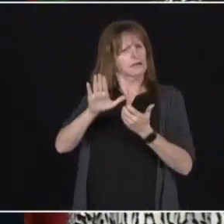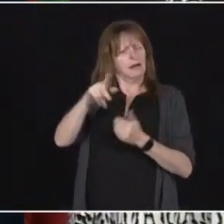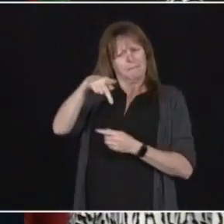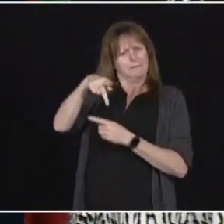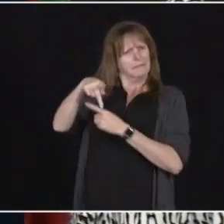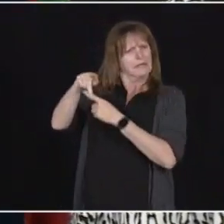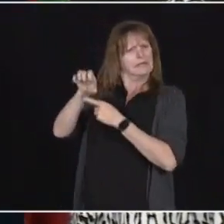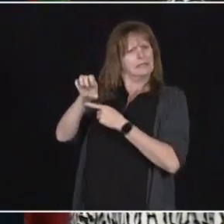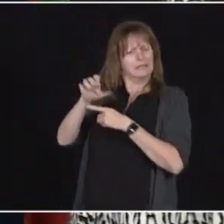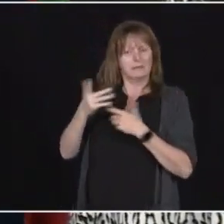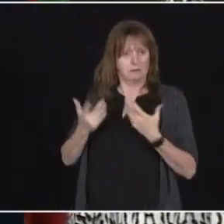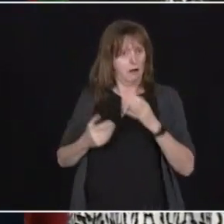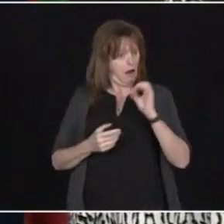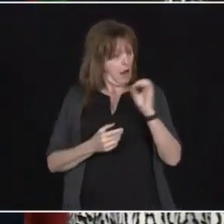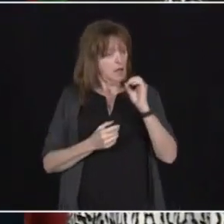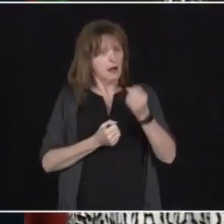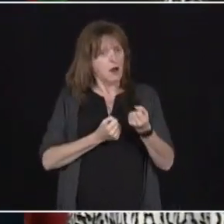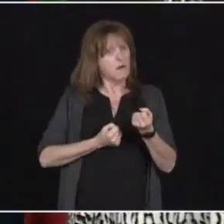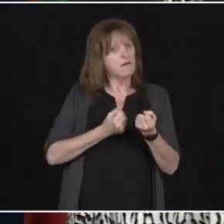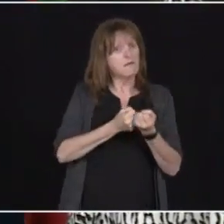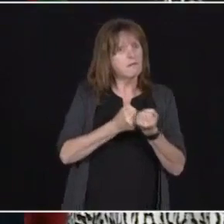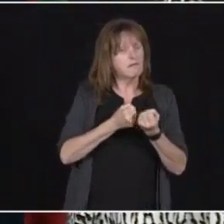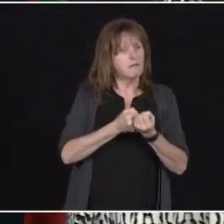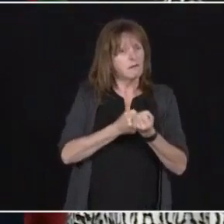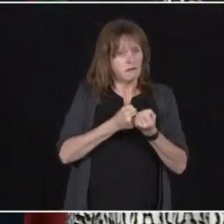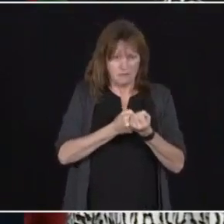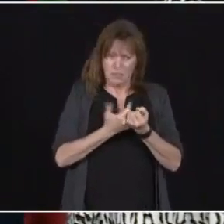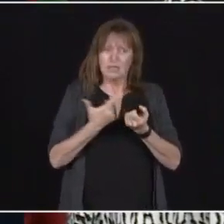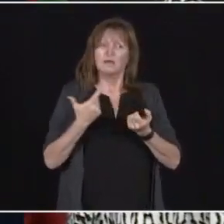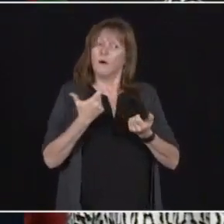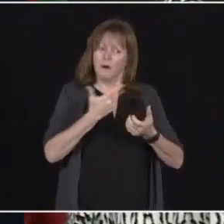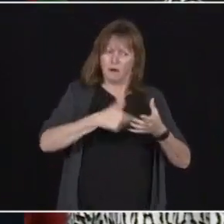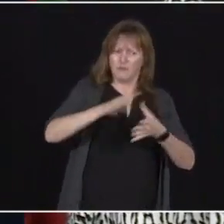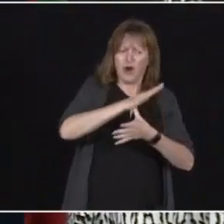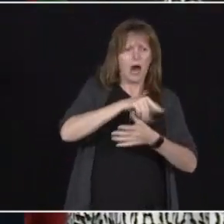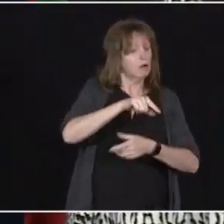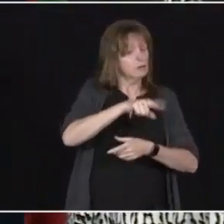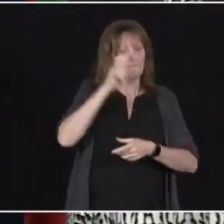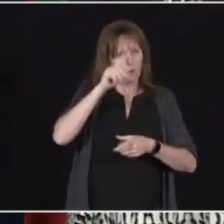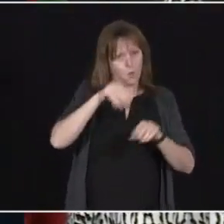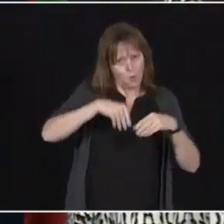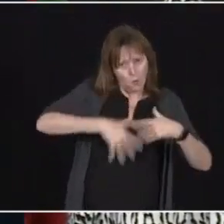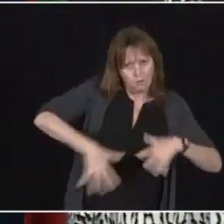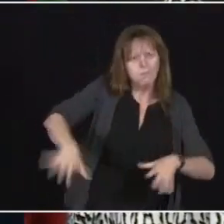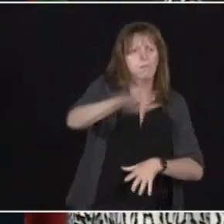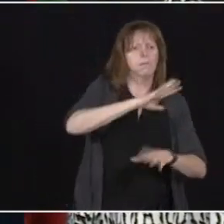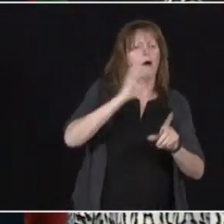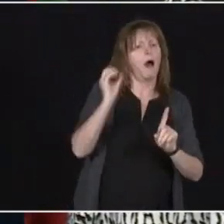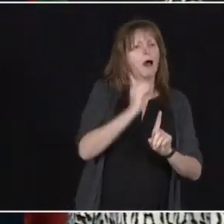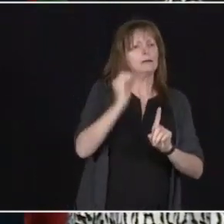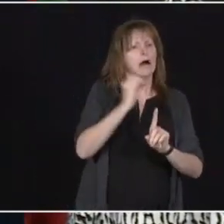will prioritize domestic orders. Sterling industries and Concorde, will expand its current production capacity